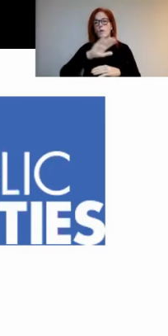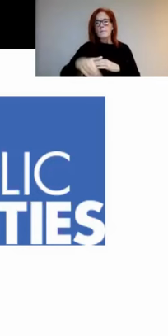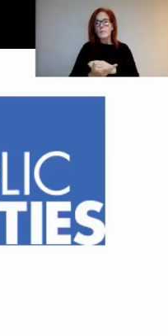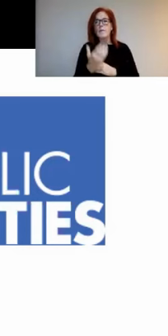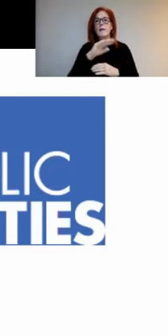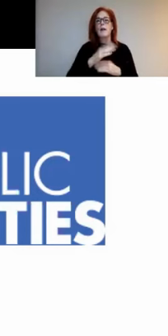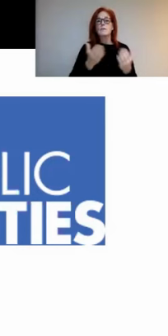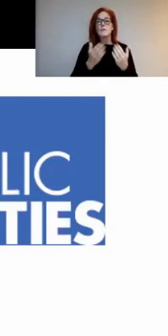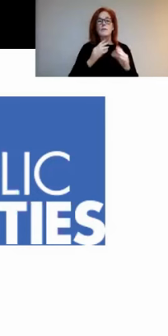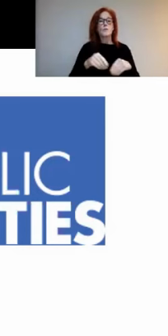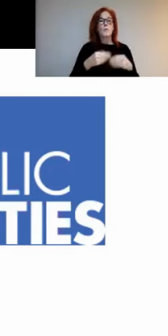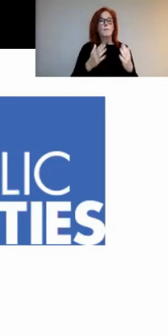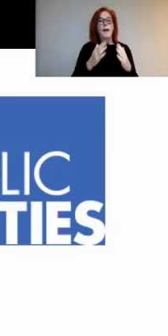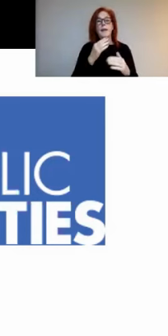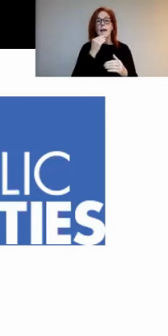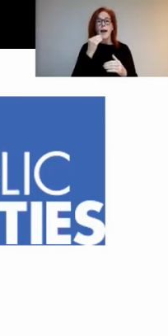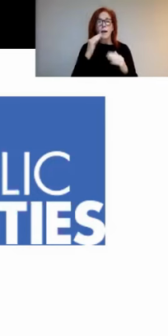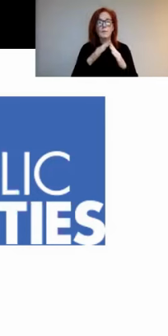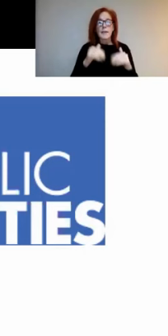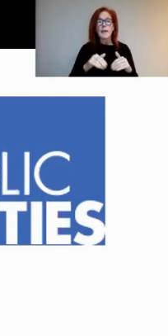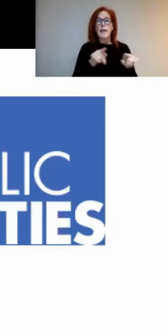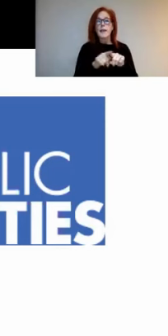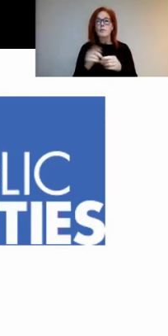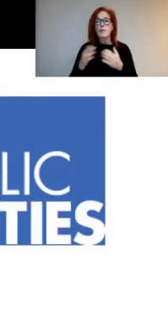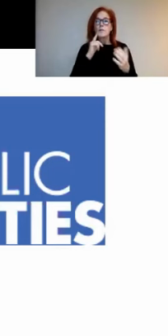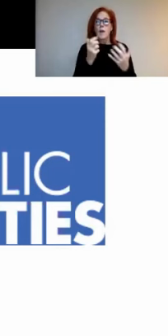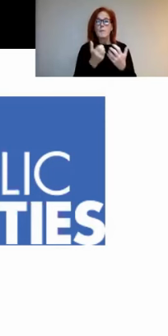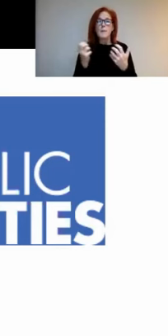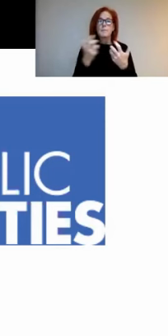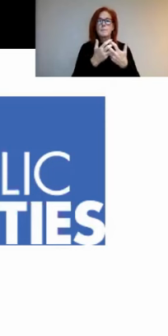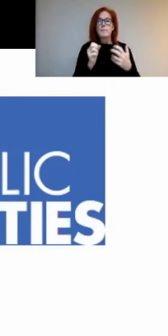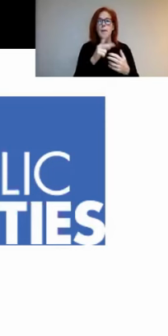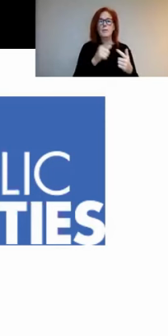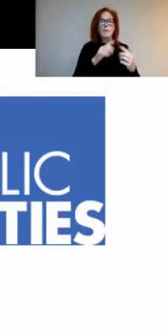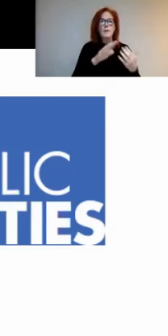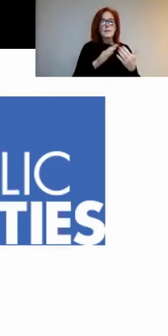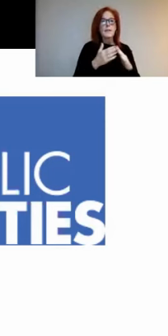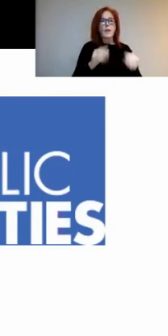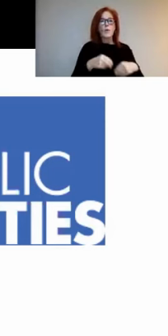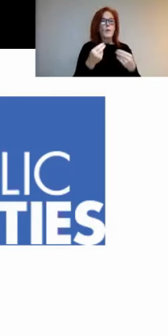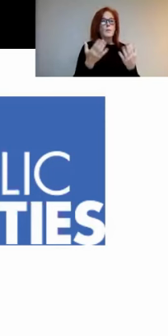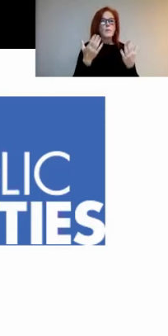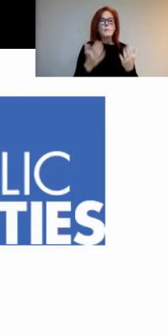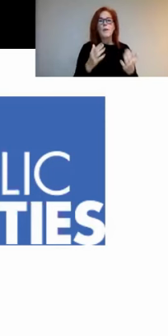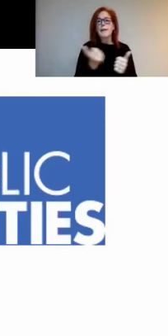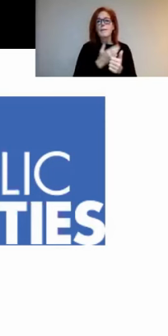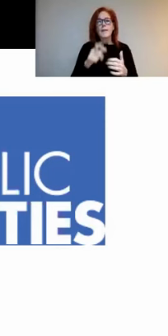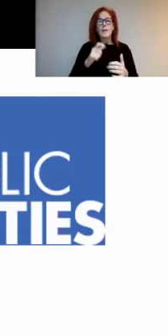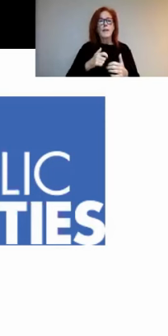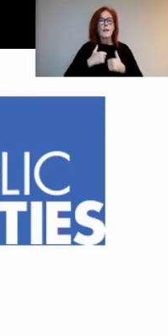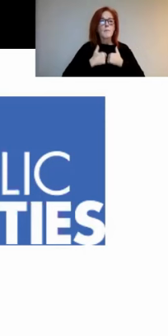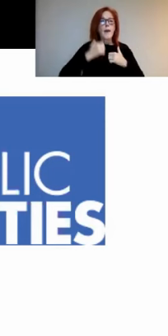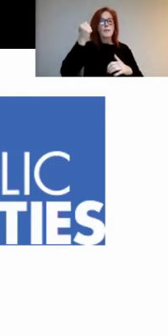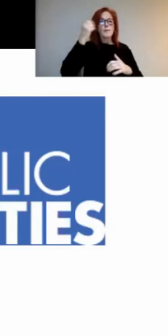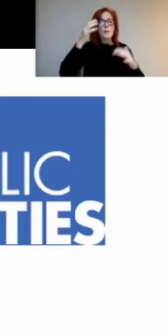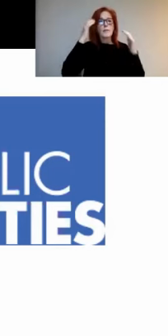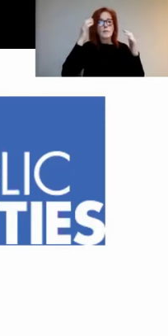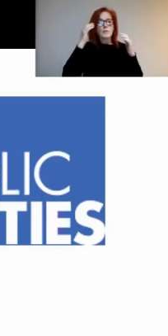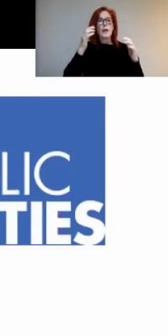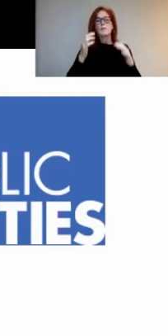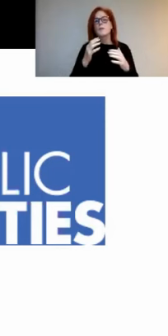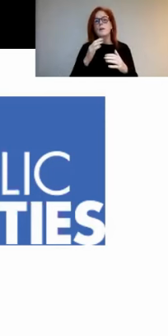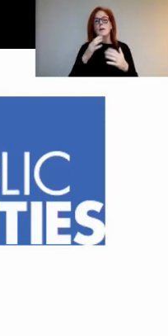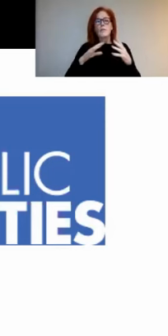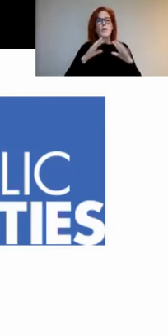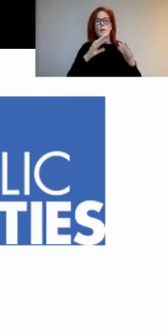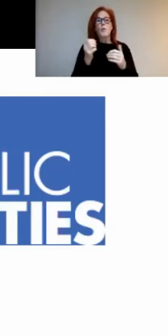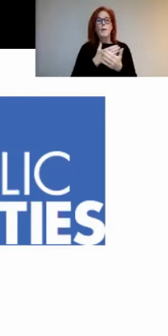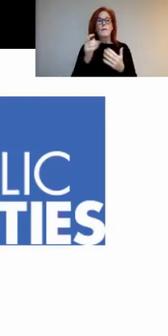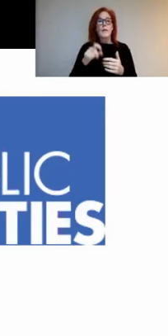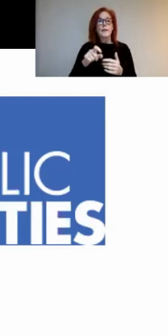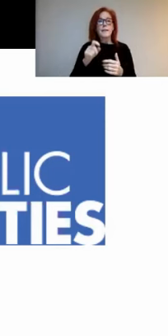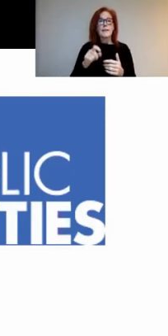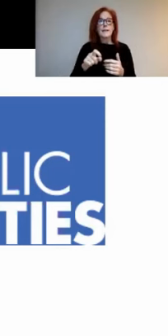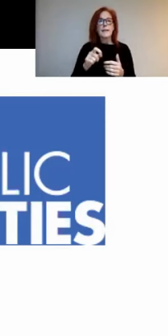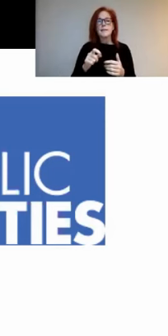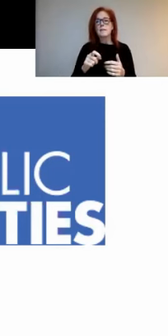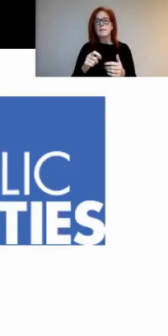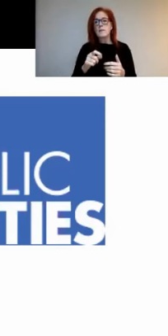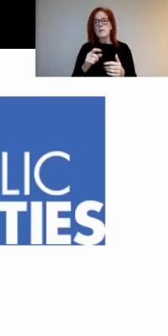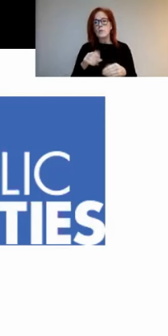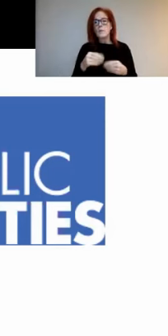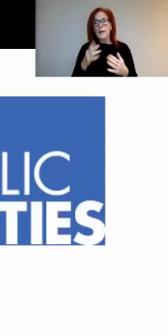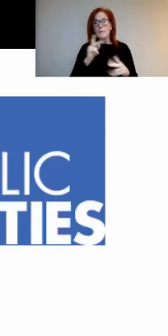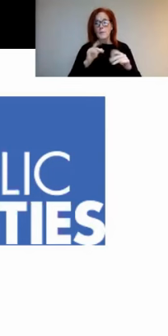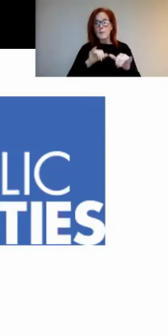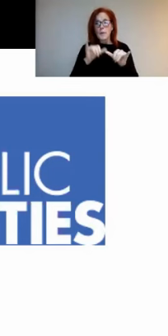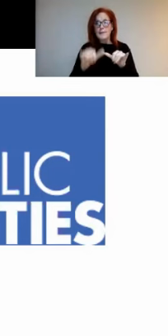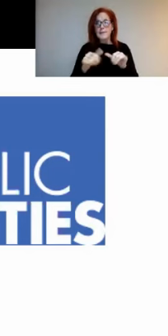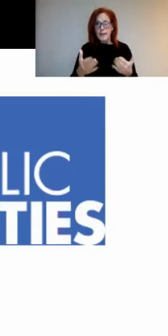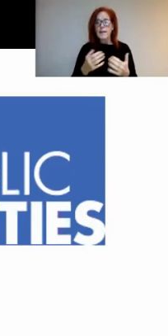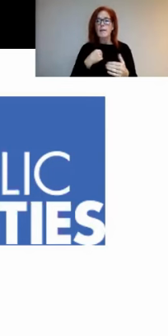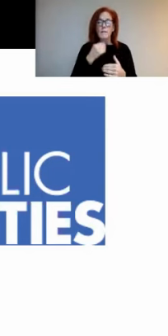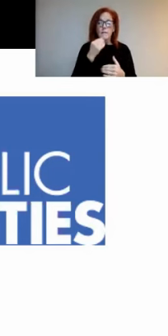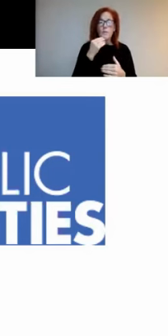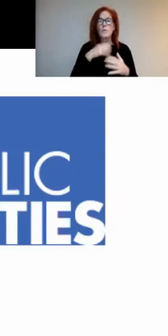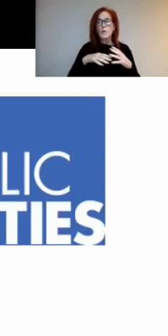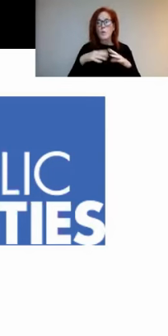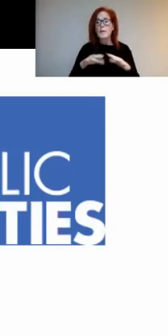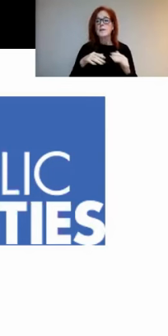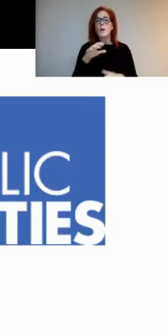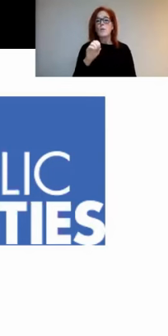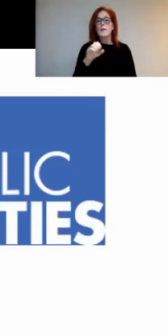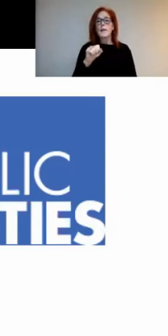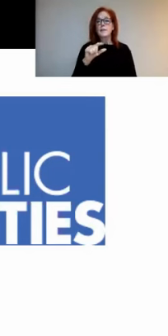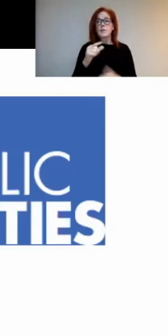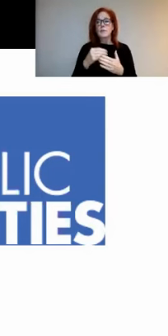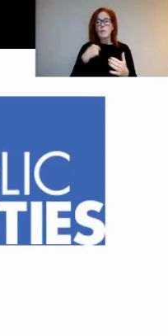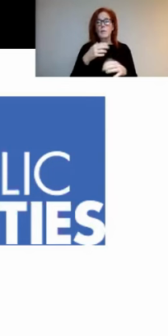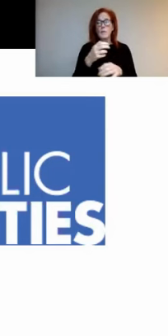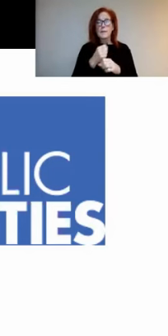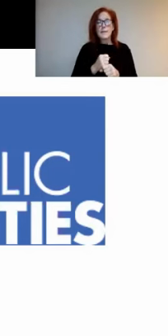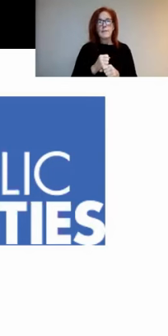So you don't have to meet any requirements to stay at the Siena Francis House.